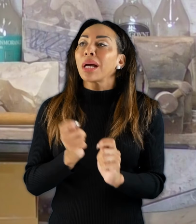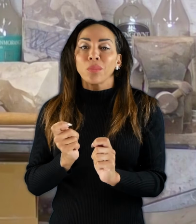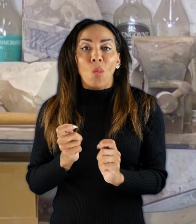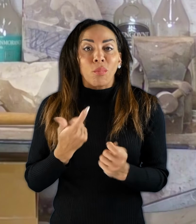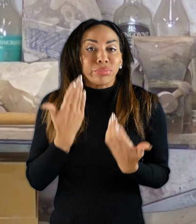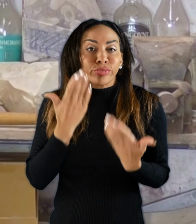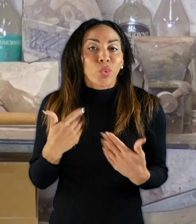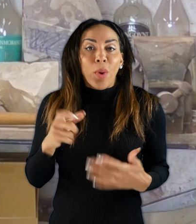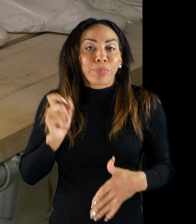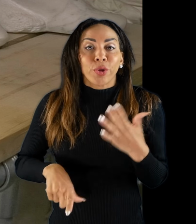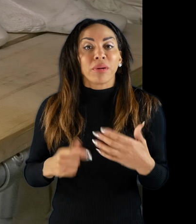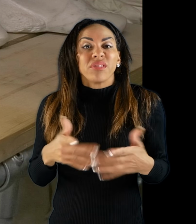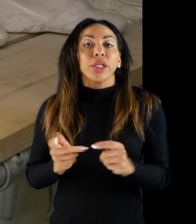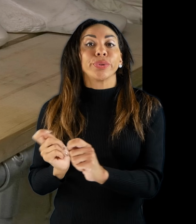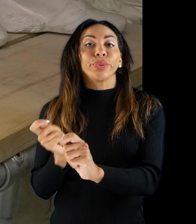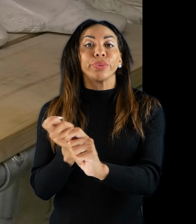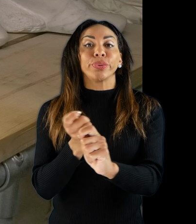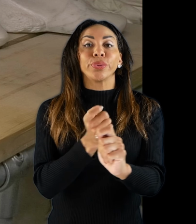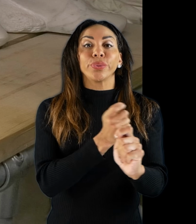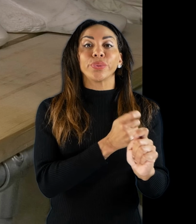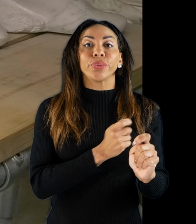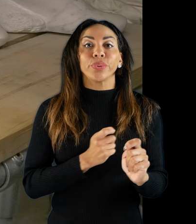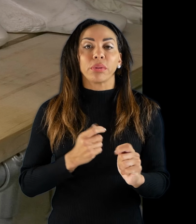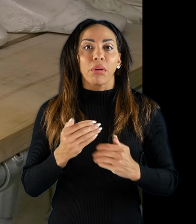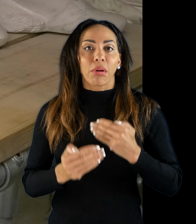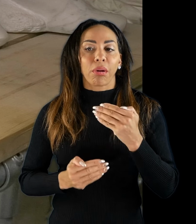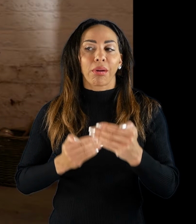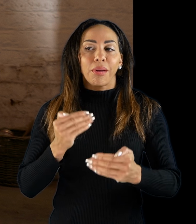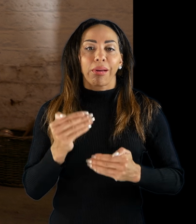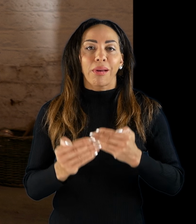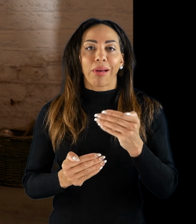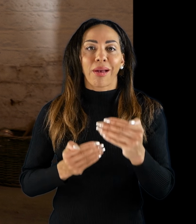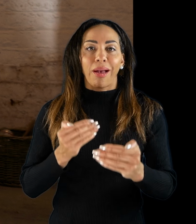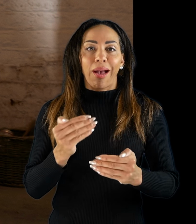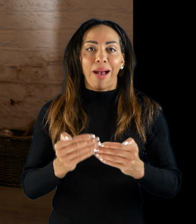I'm just tapping away. And suddenly, after a little while, either some form will start to appear